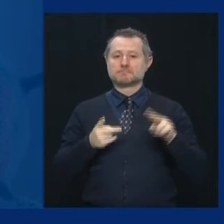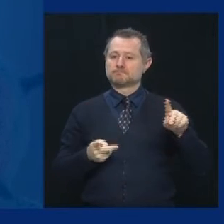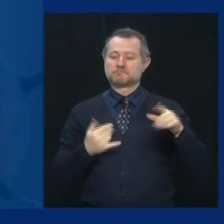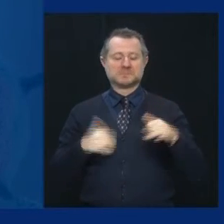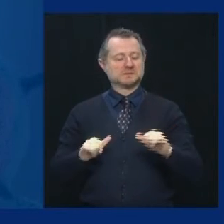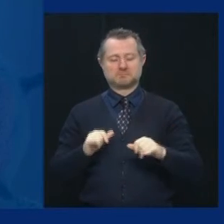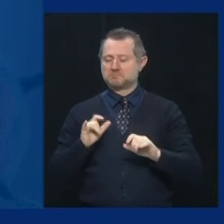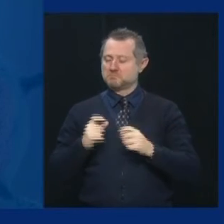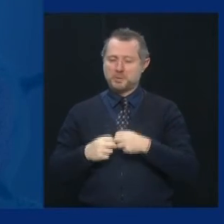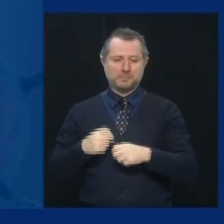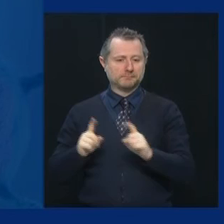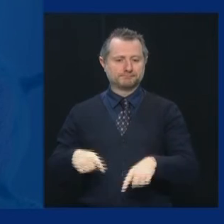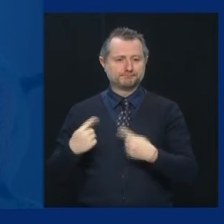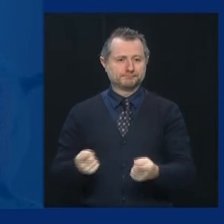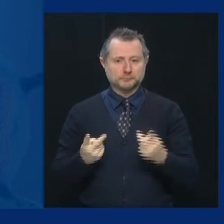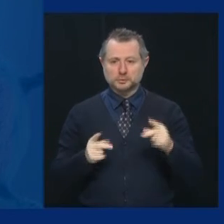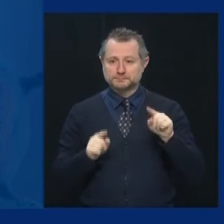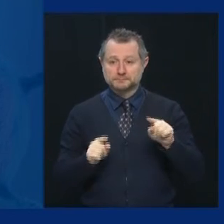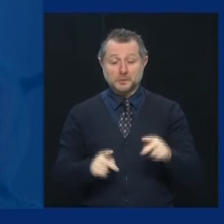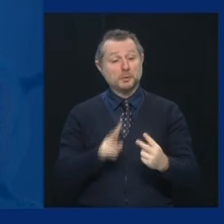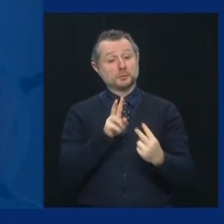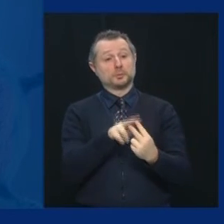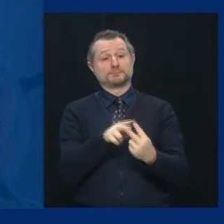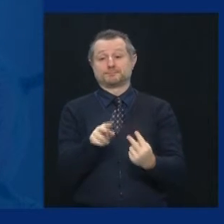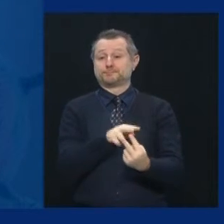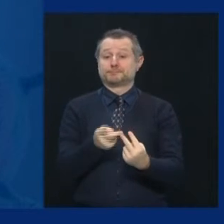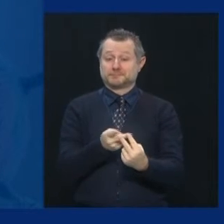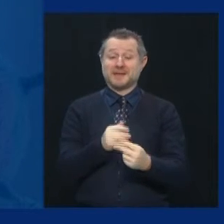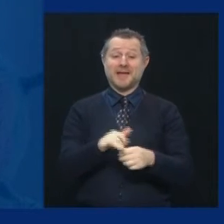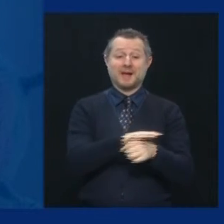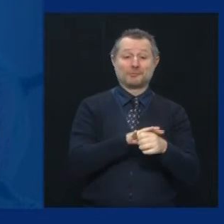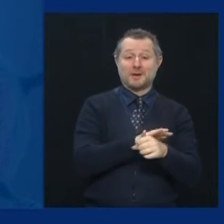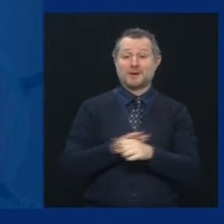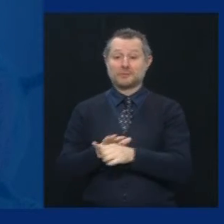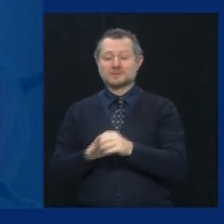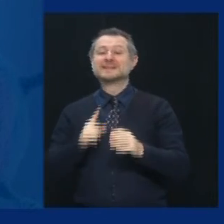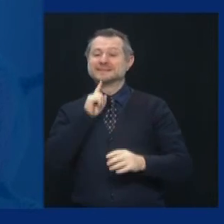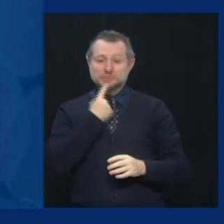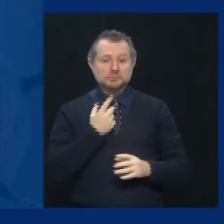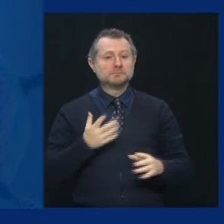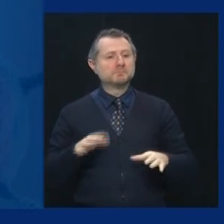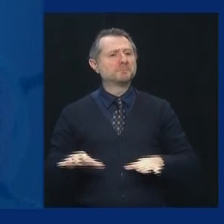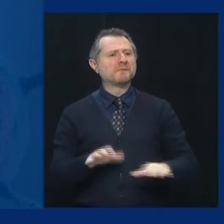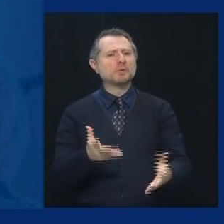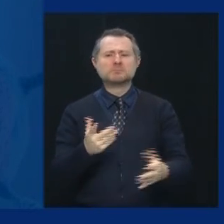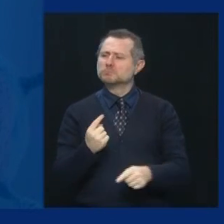AGAIN IN MOHAWK VALLEY WHICH WAS ALSO A PROBLEM LAST WEEK.